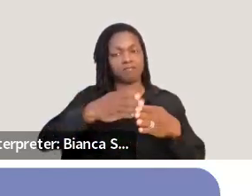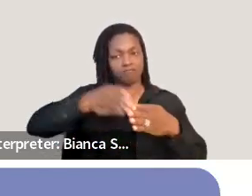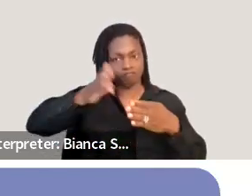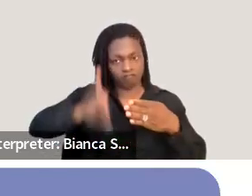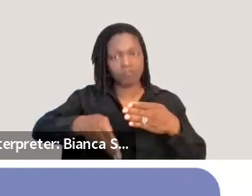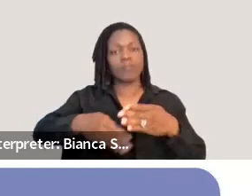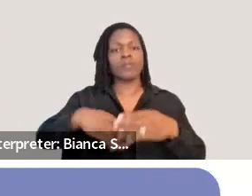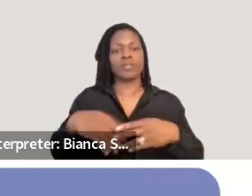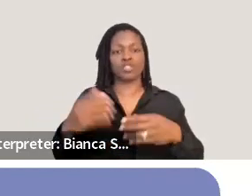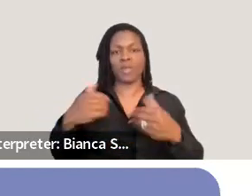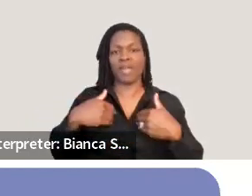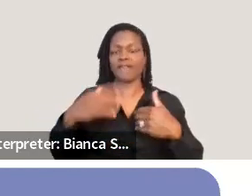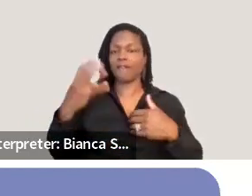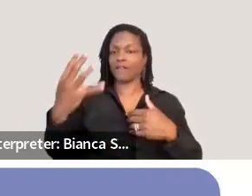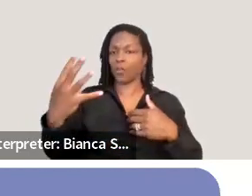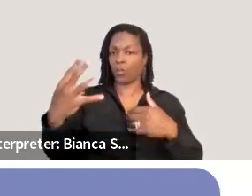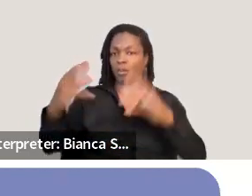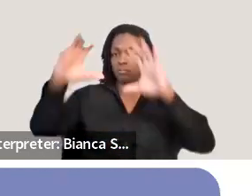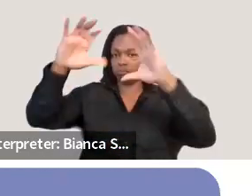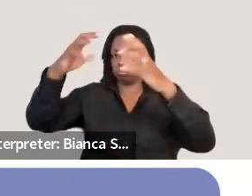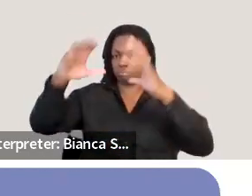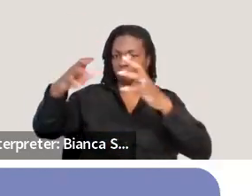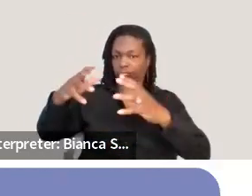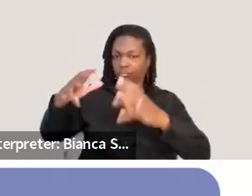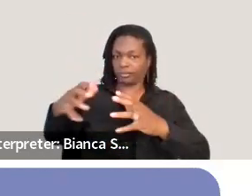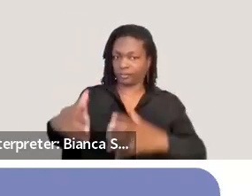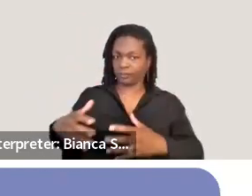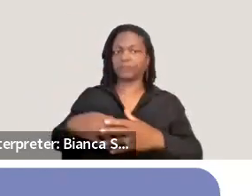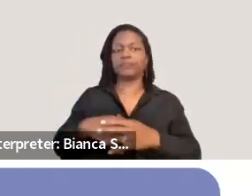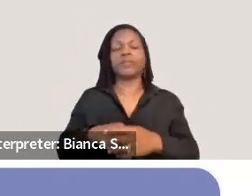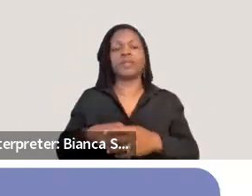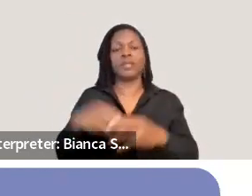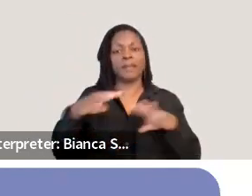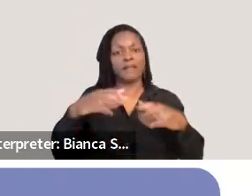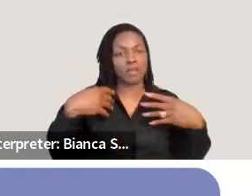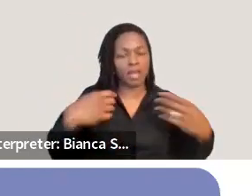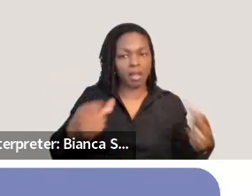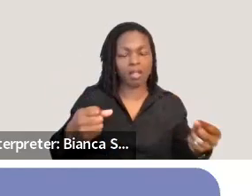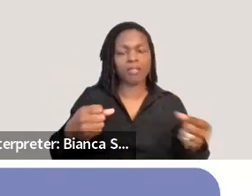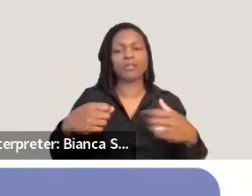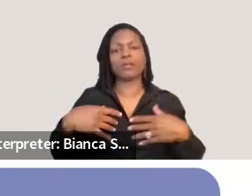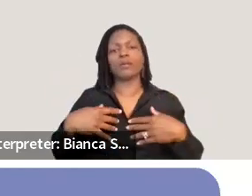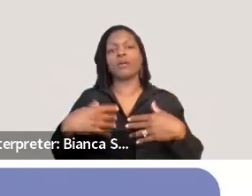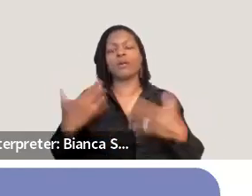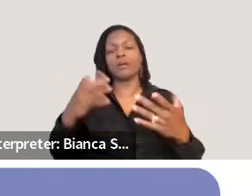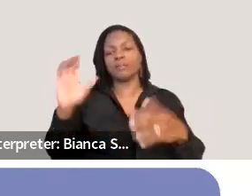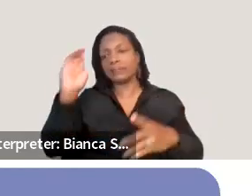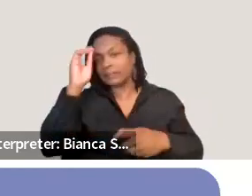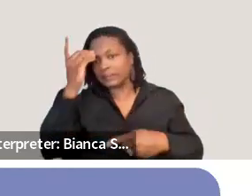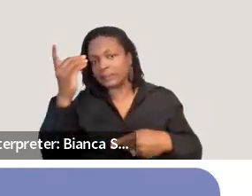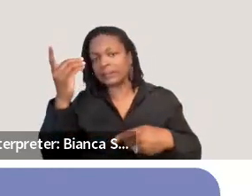And so in no particular order, their behavioral health. Chronic disease, community safety, and maternal and child health.